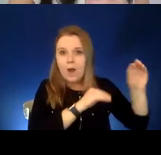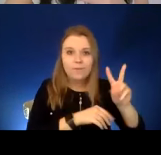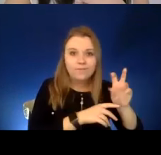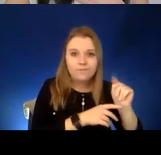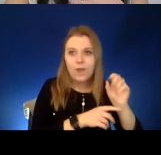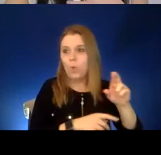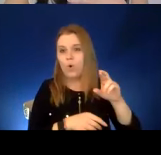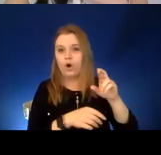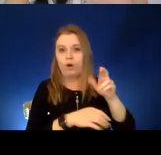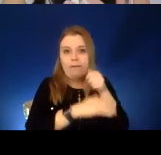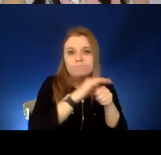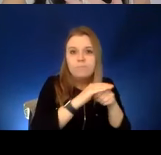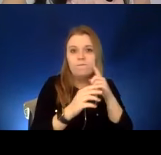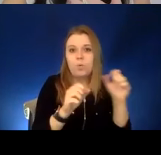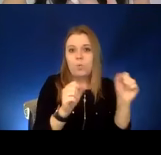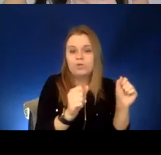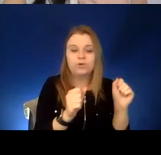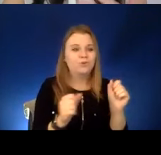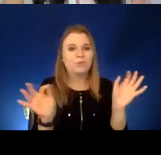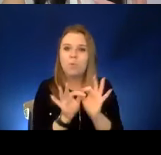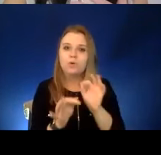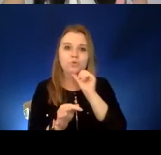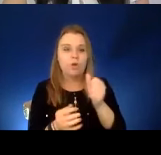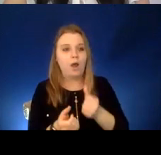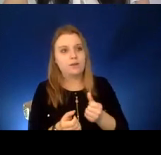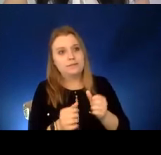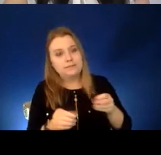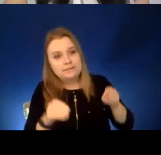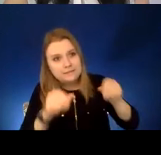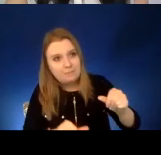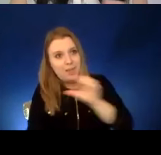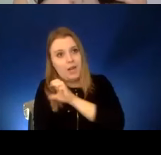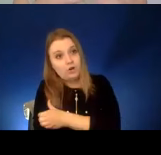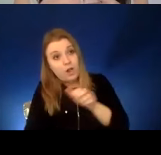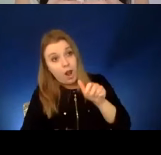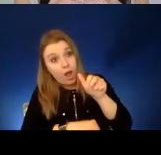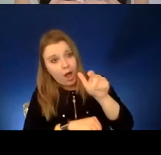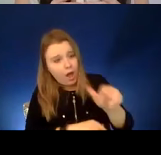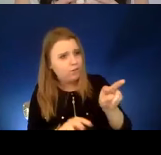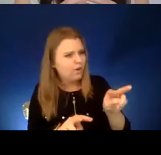So you don't want them to exert more energy going to see something that isn't there. Also with a lot of museums,